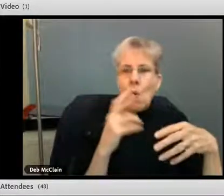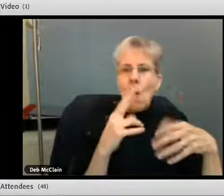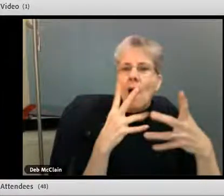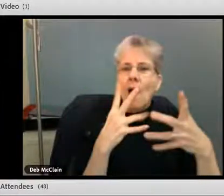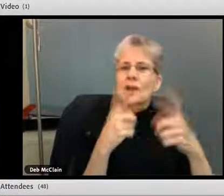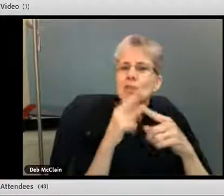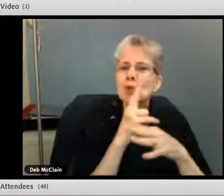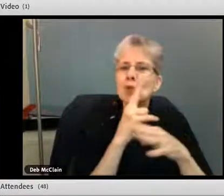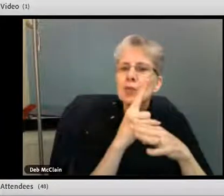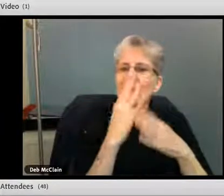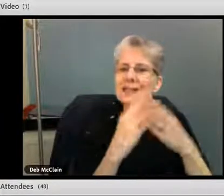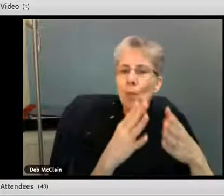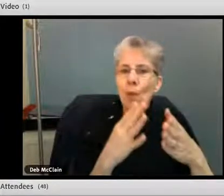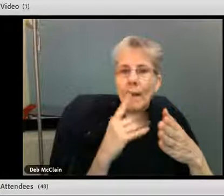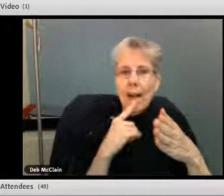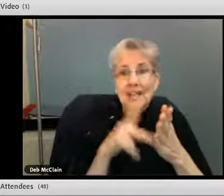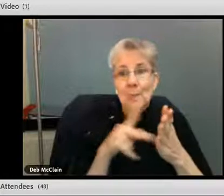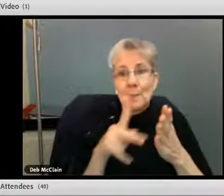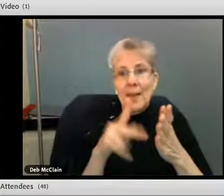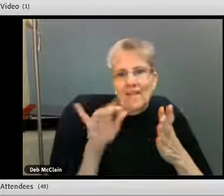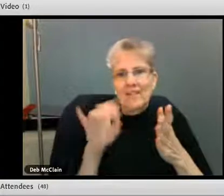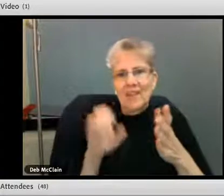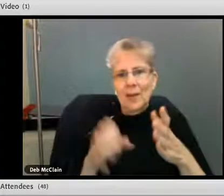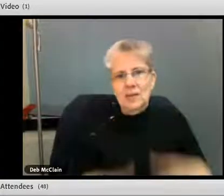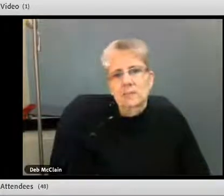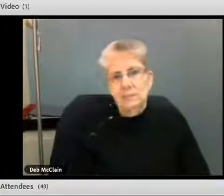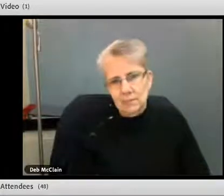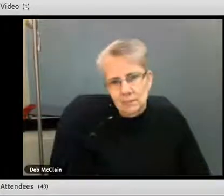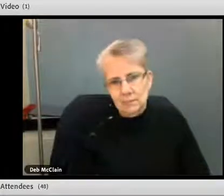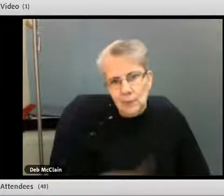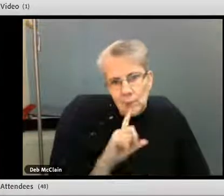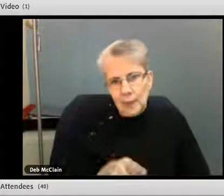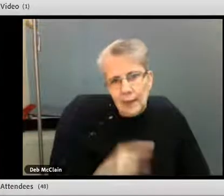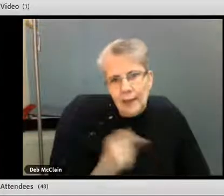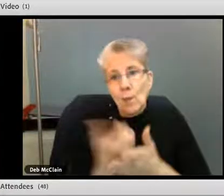I just wasted my time. Just tell me up front.